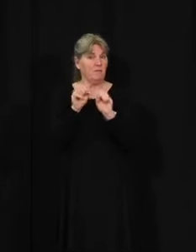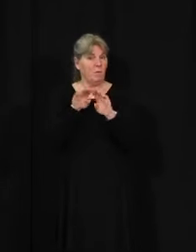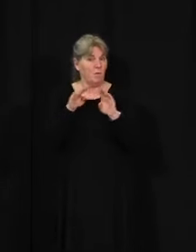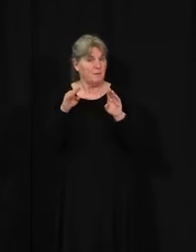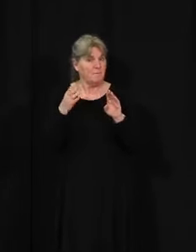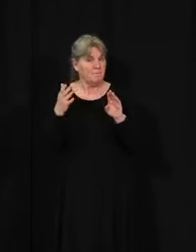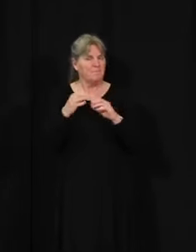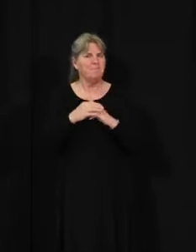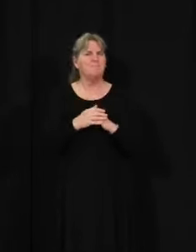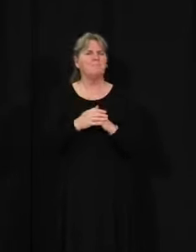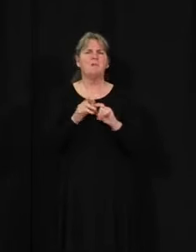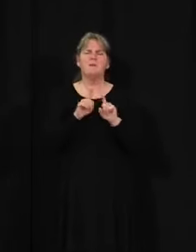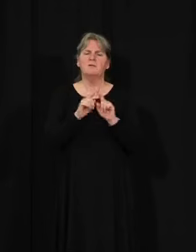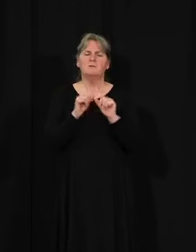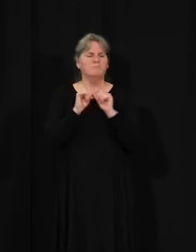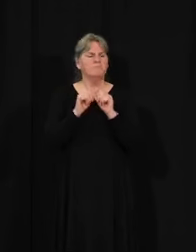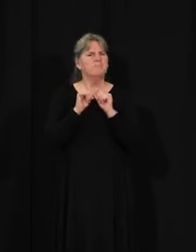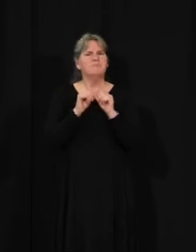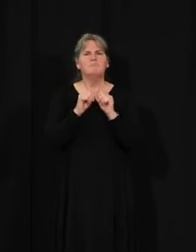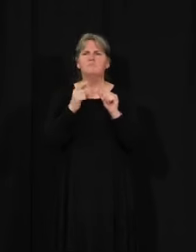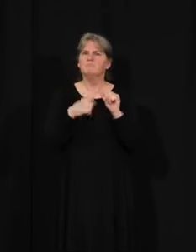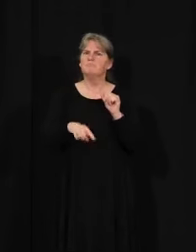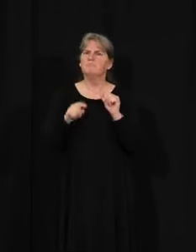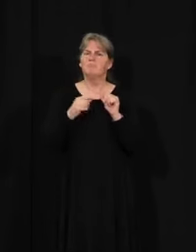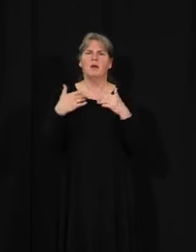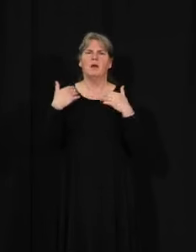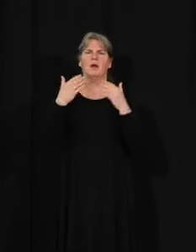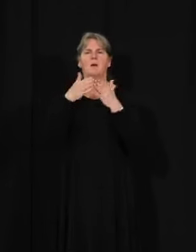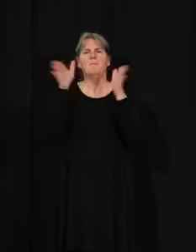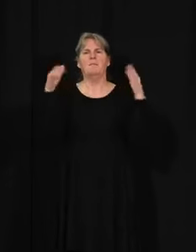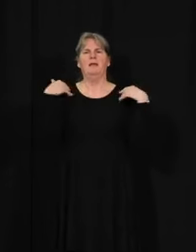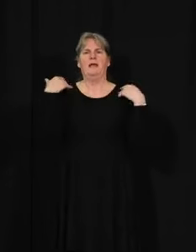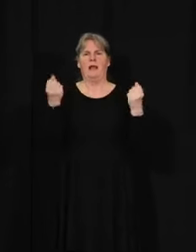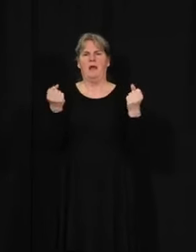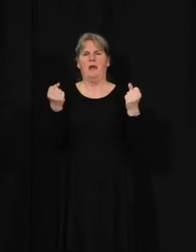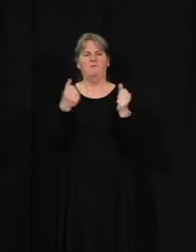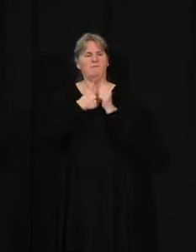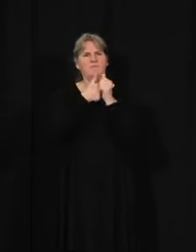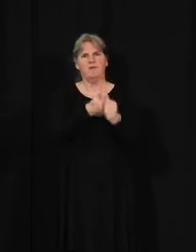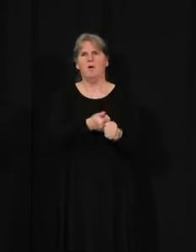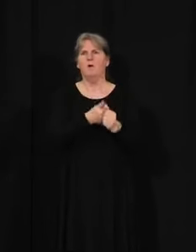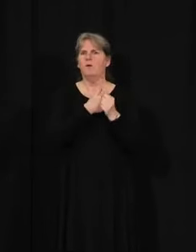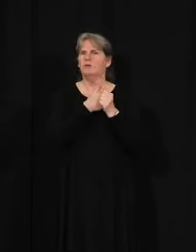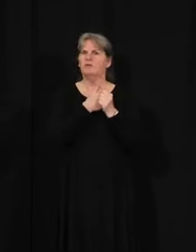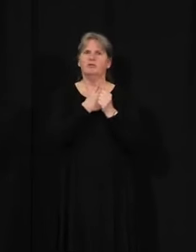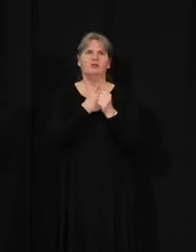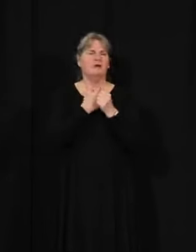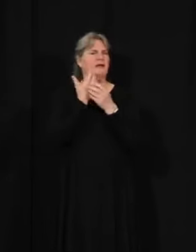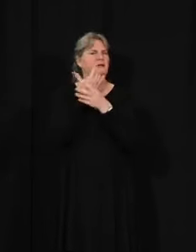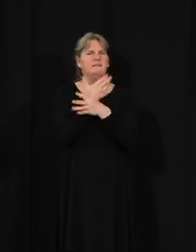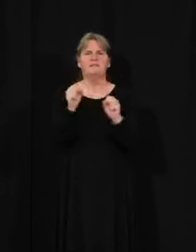emphasis on the public health measures, on maintaining the safe six.